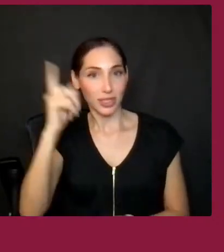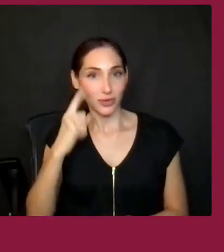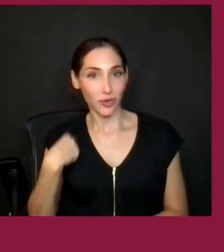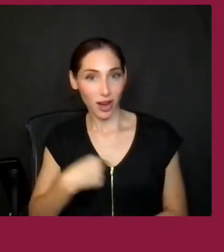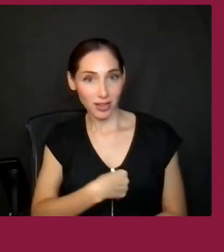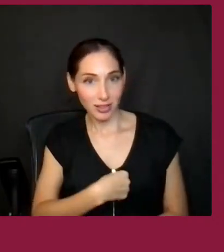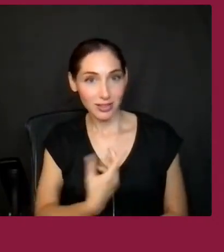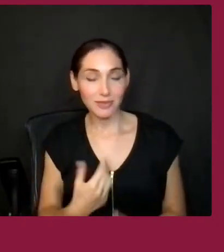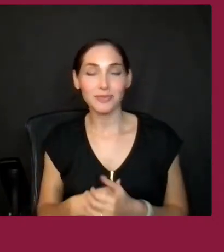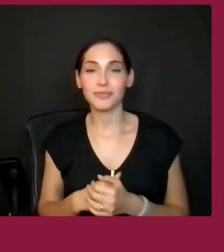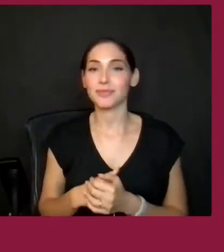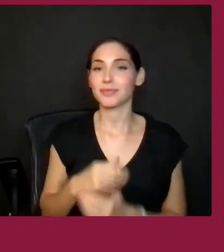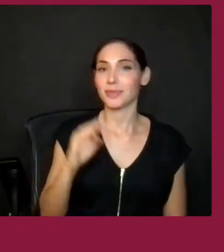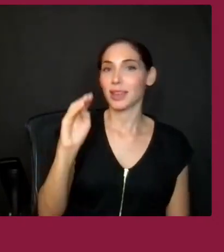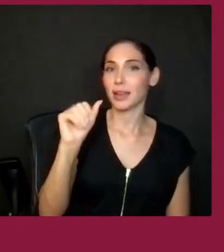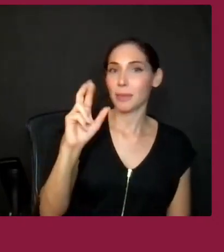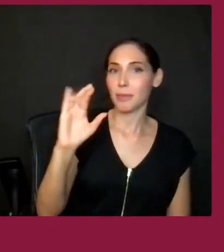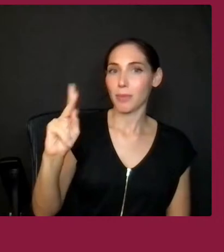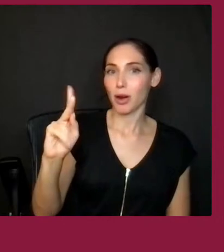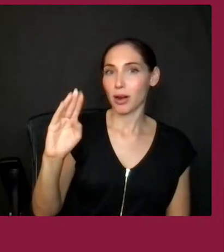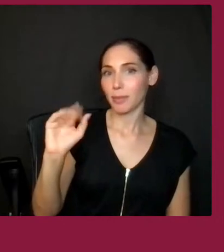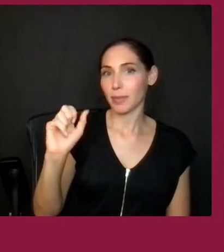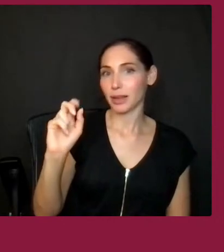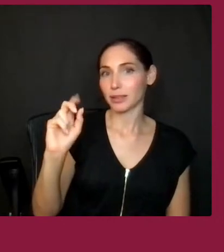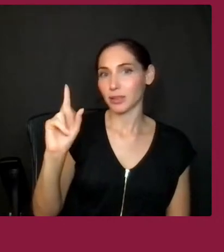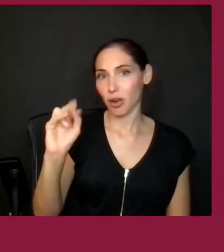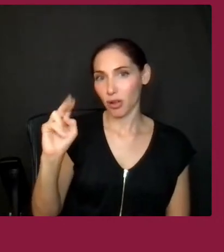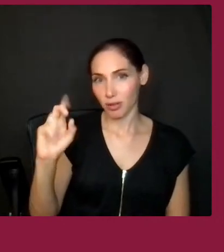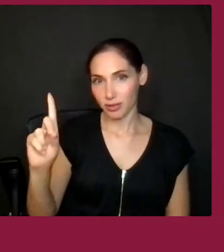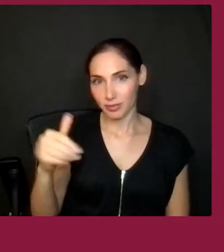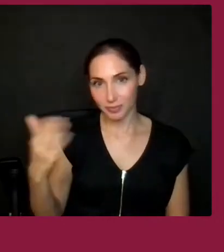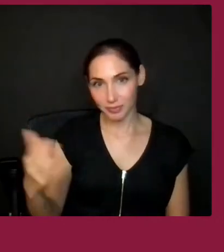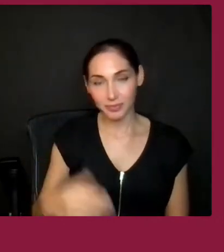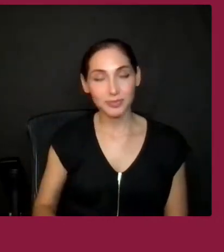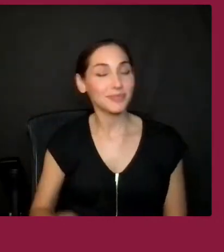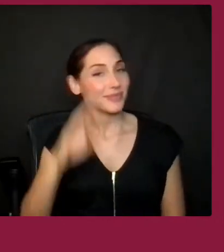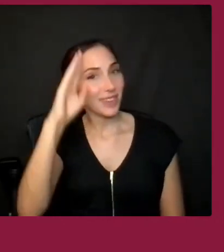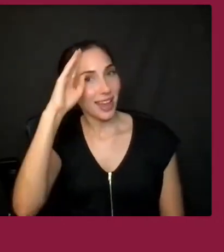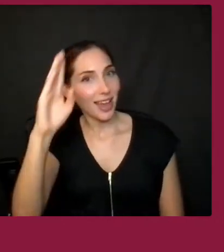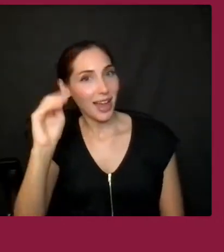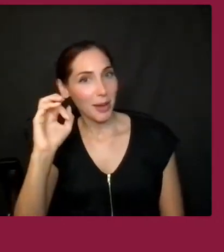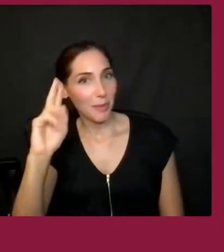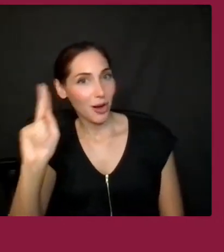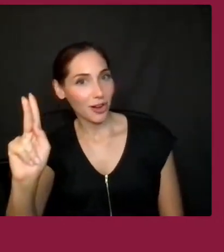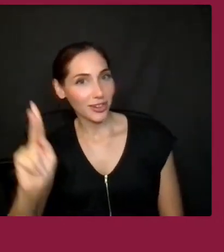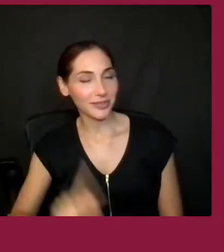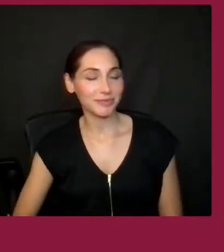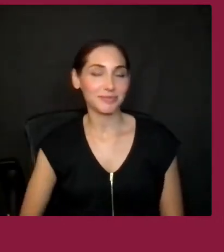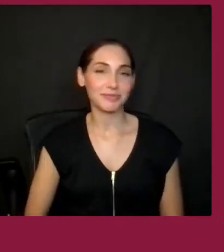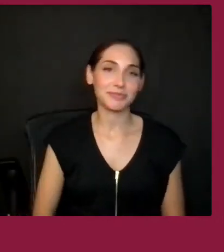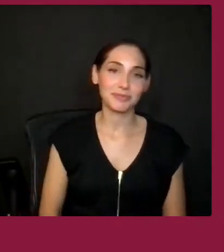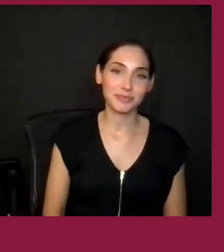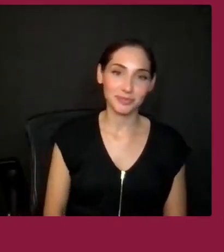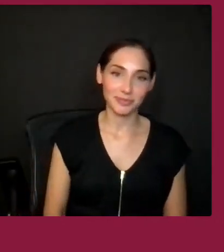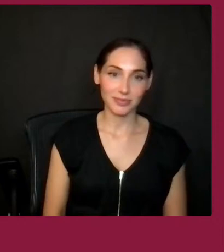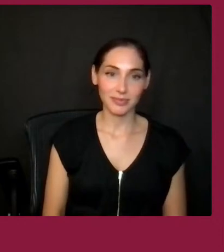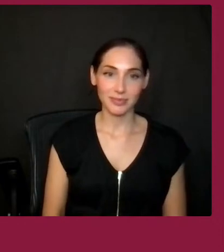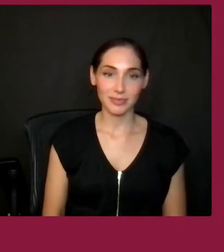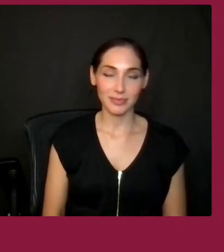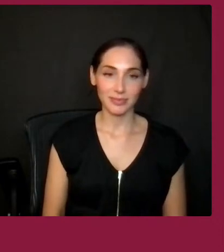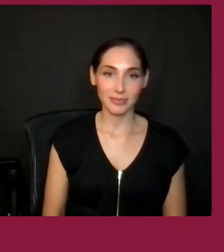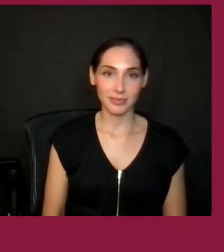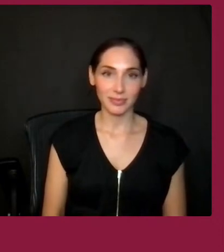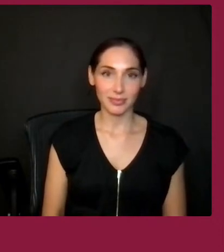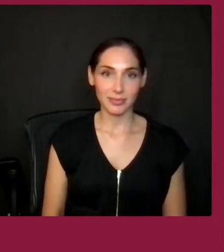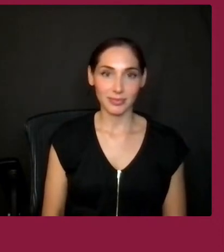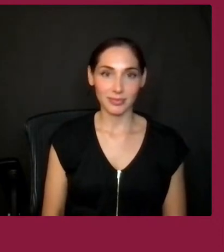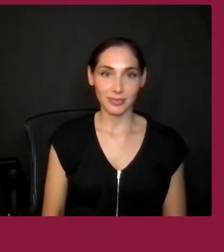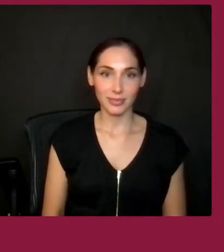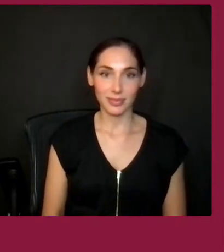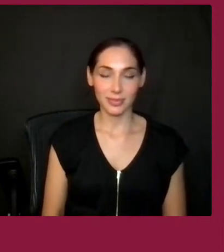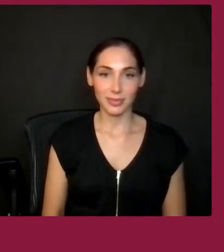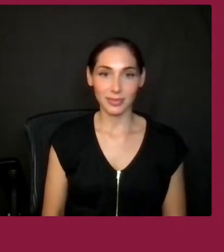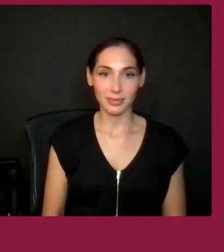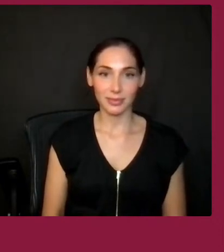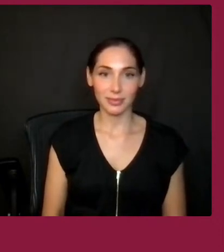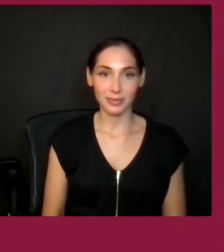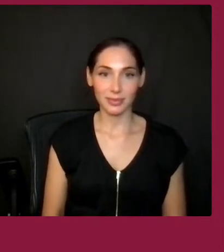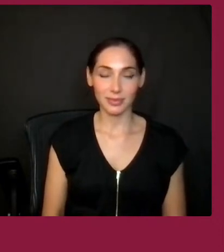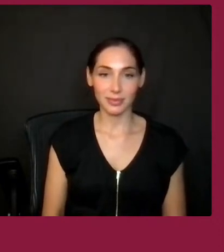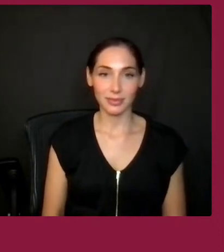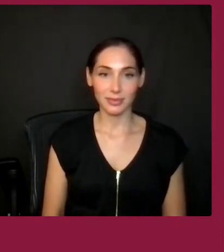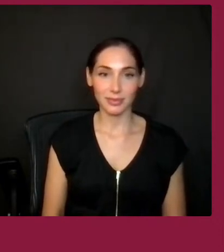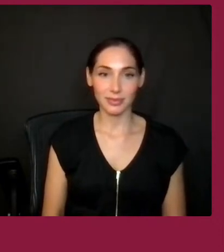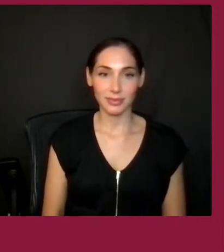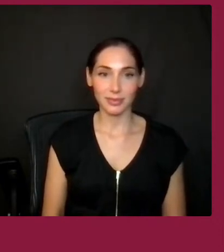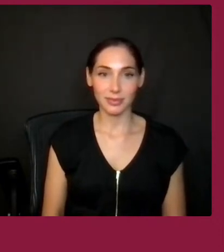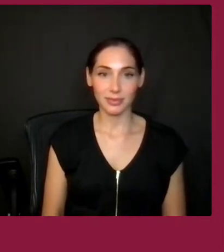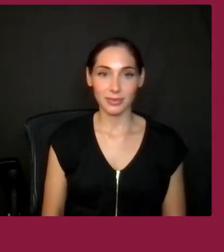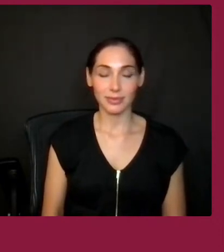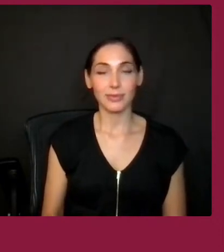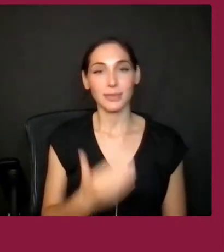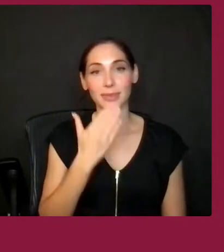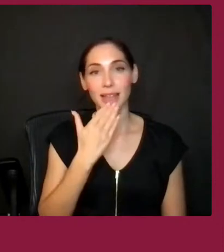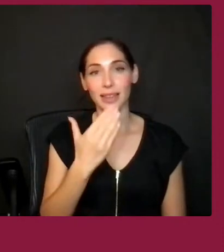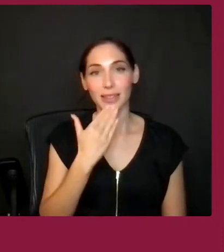Mark McDonald. Hi, Mark. Thank you, uh, trustees, for